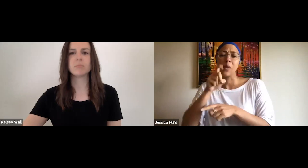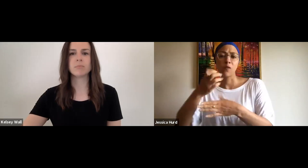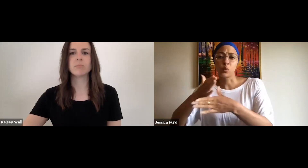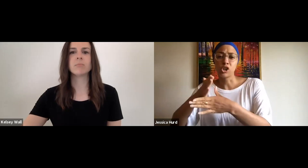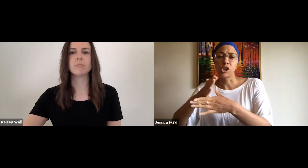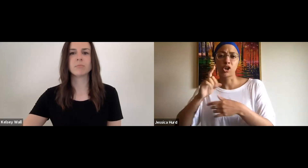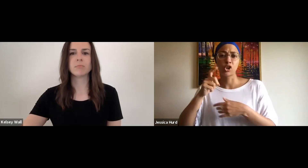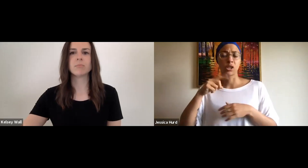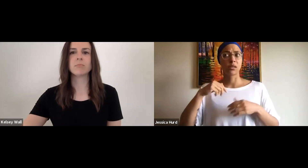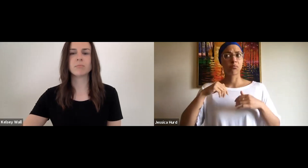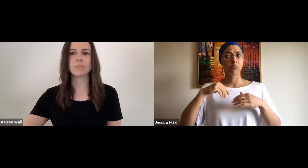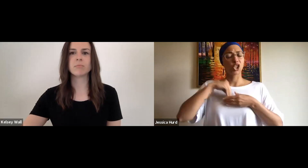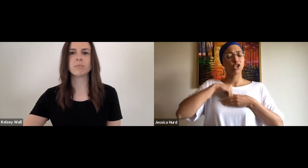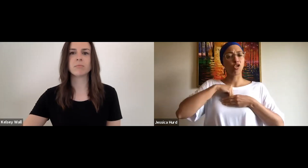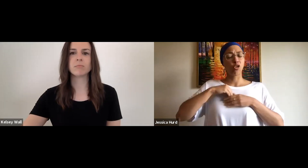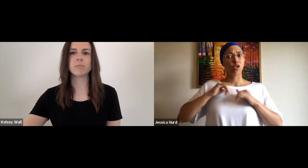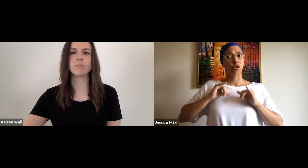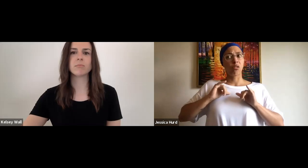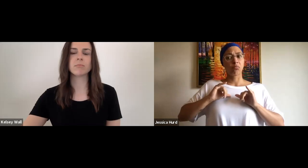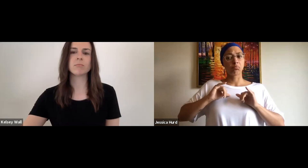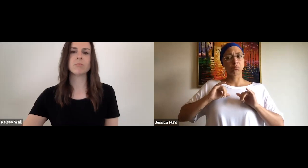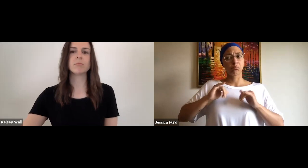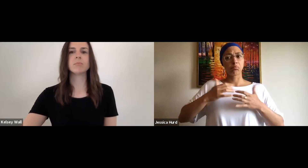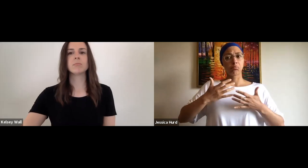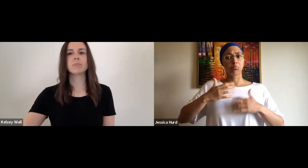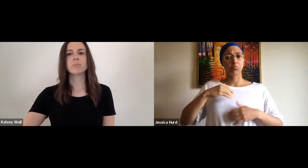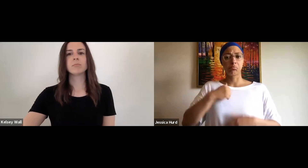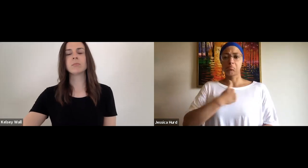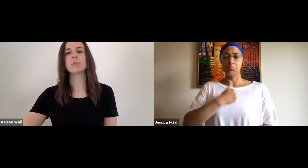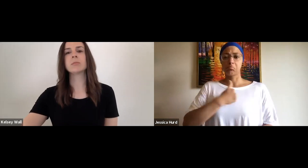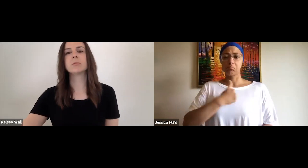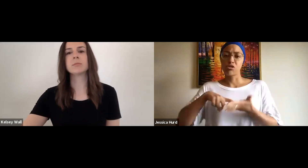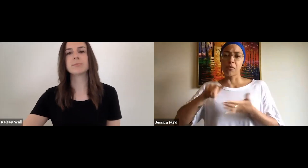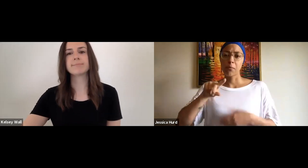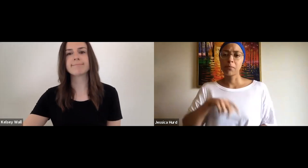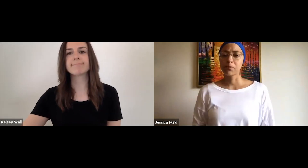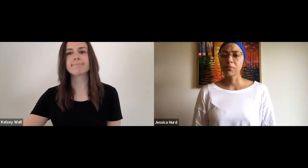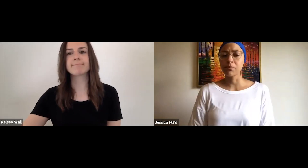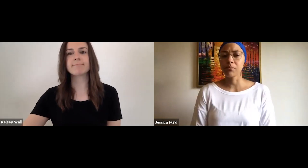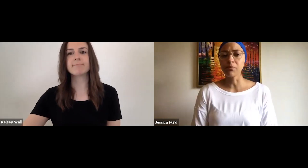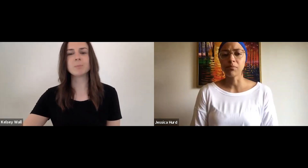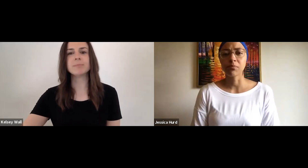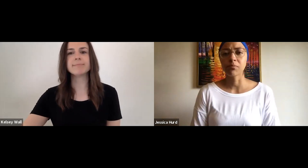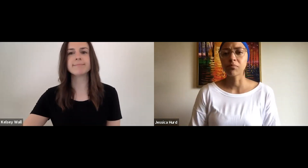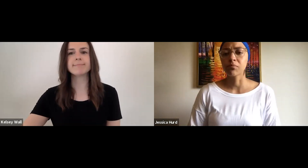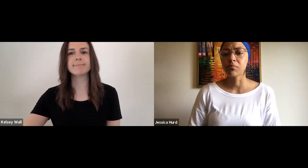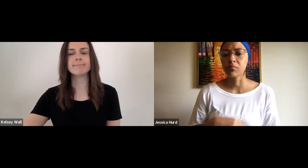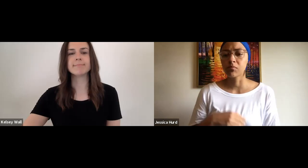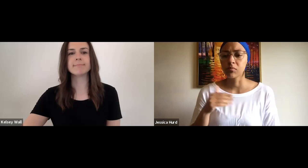to think and reflect about your own experience and internally, just how are you feeling.